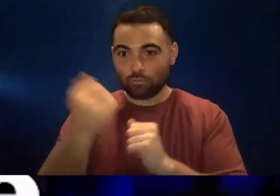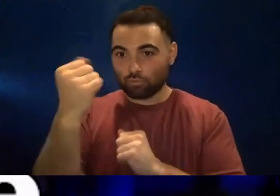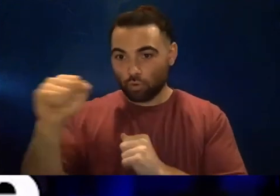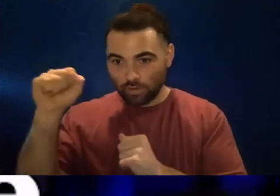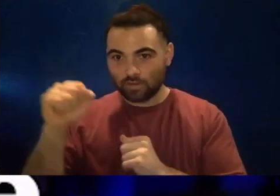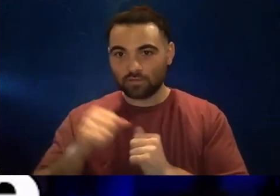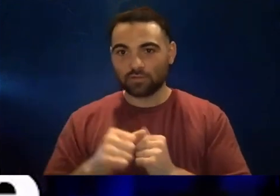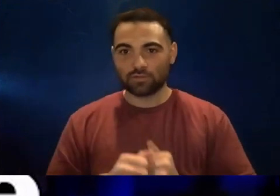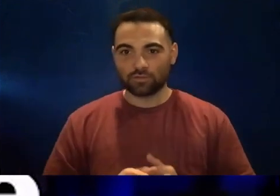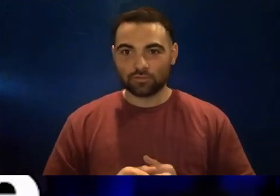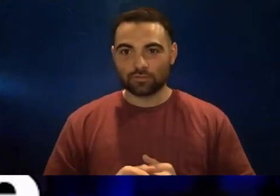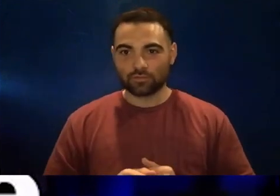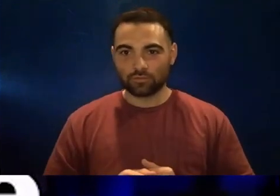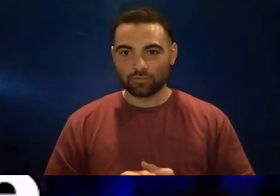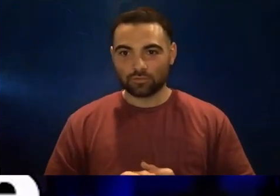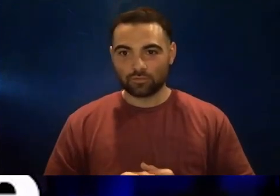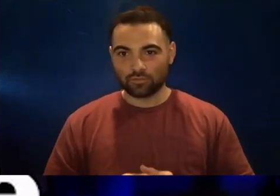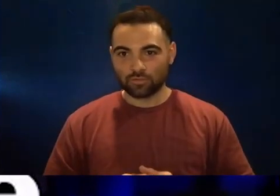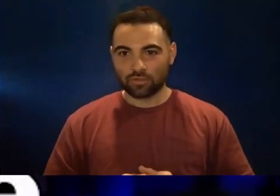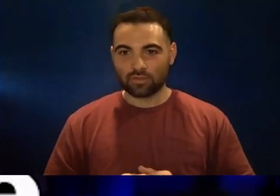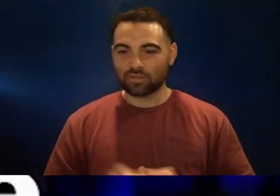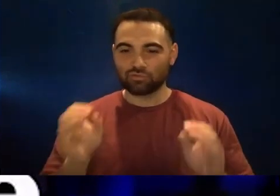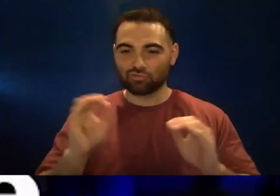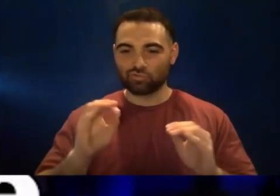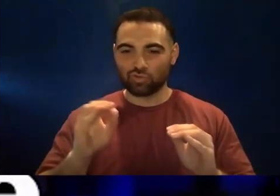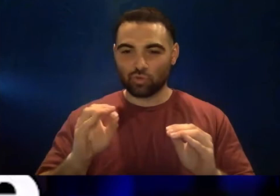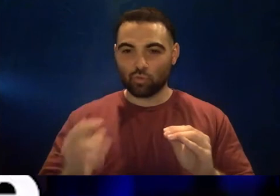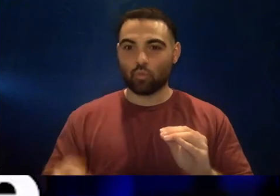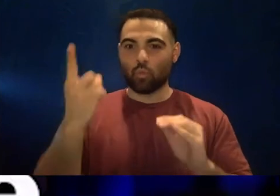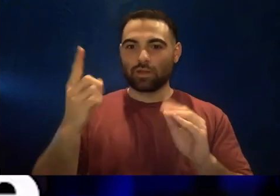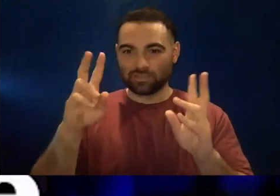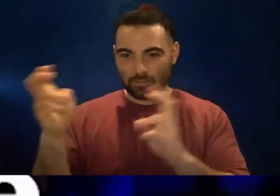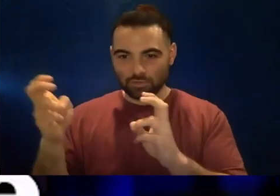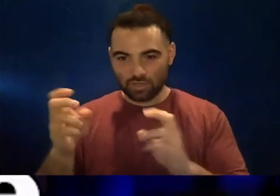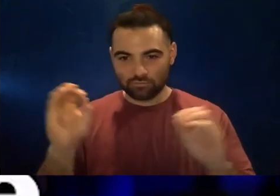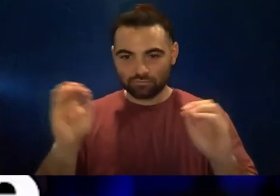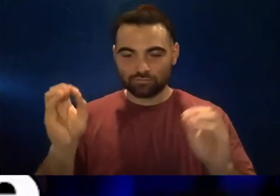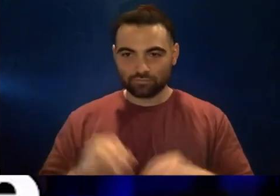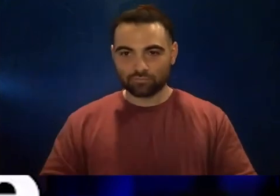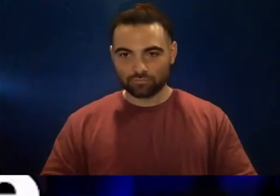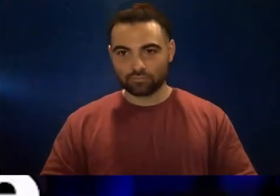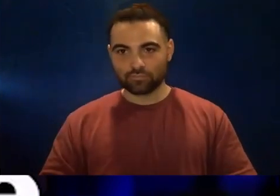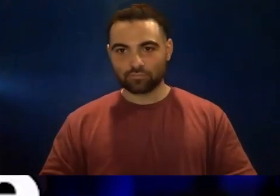I'm not a single subject person. I've been... Actually the film I made after that